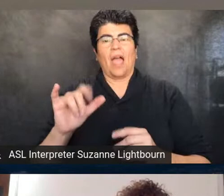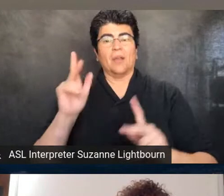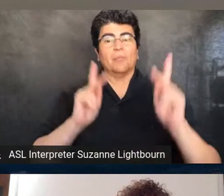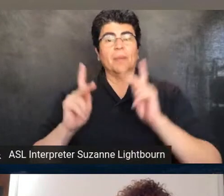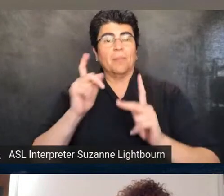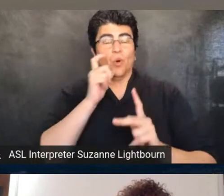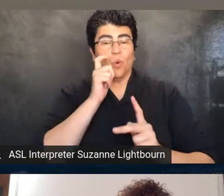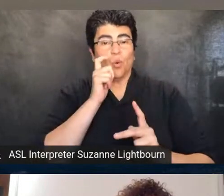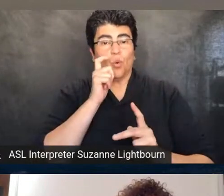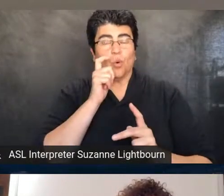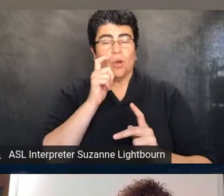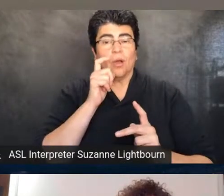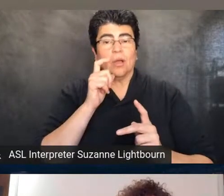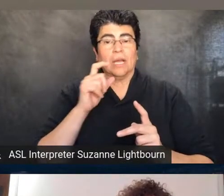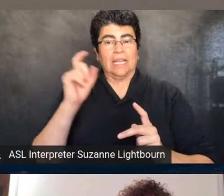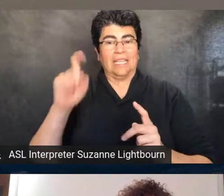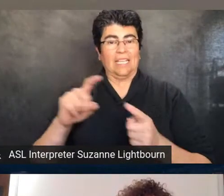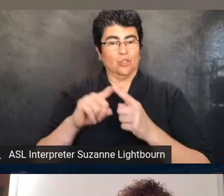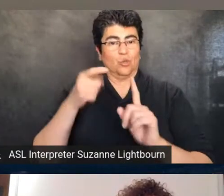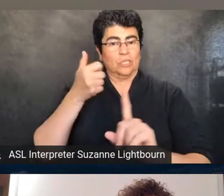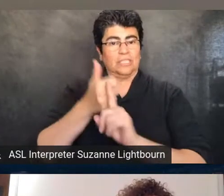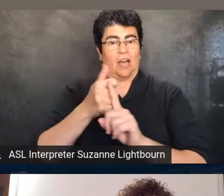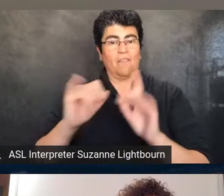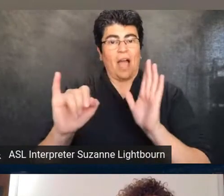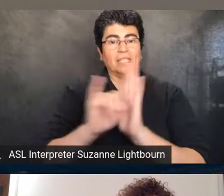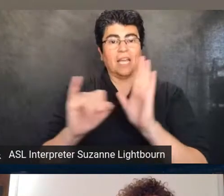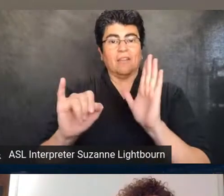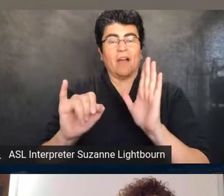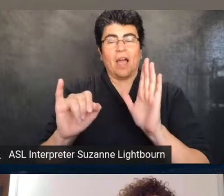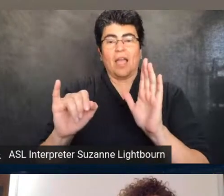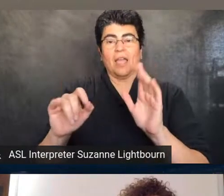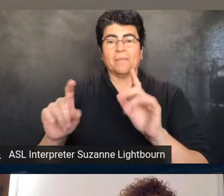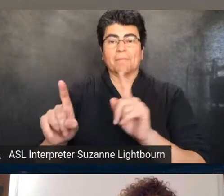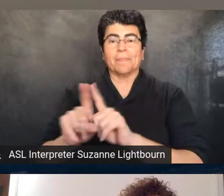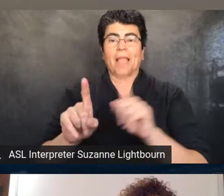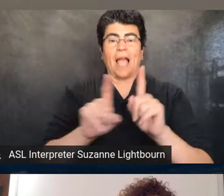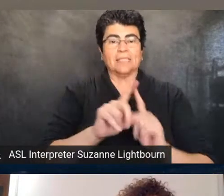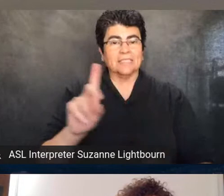self identify as disabled, that's very important,